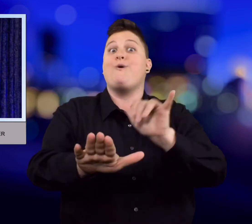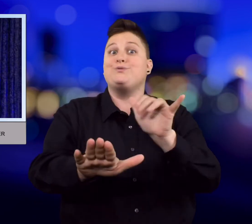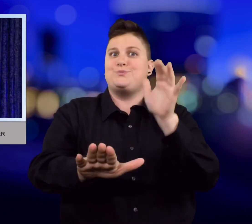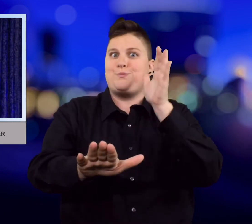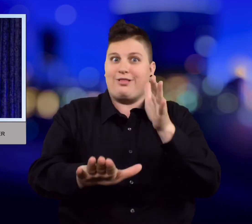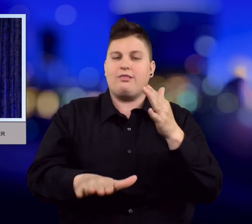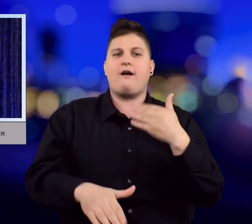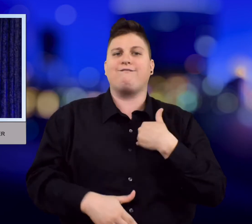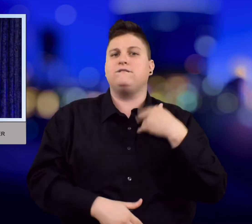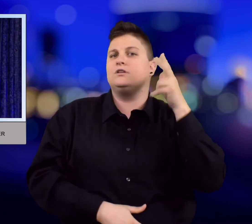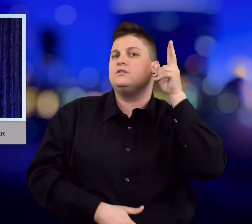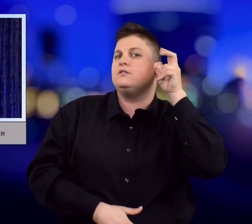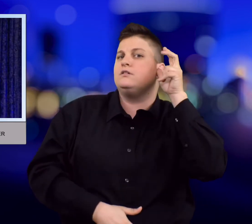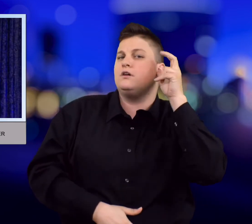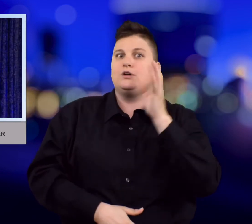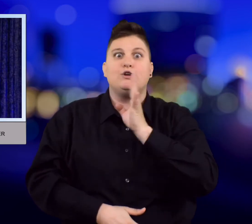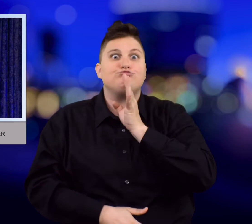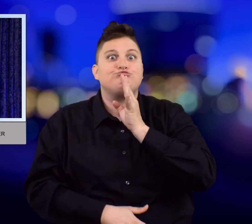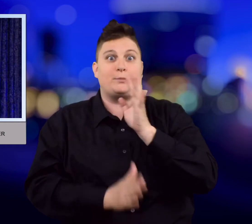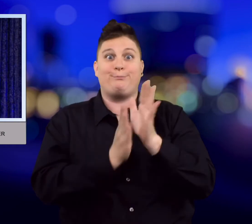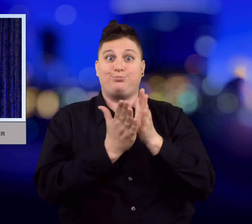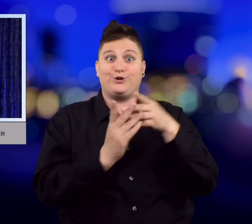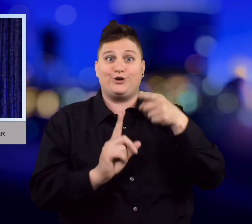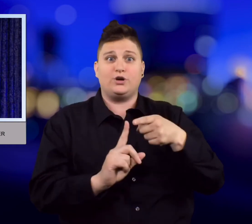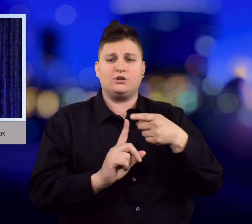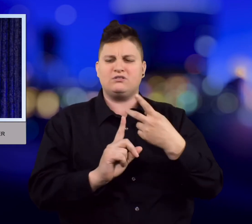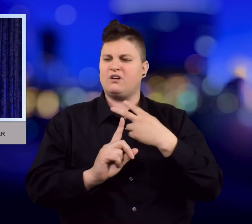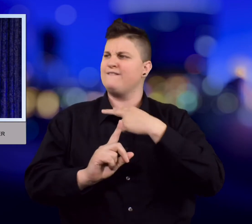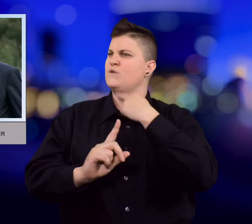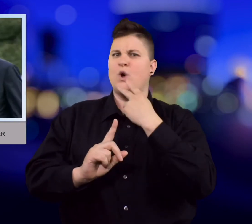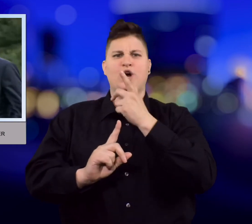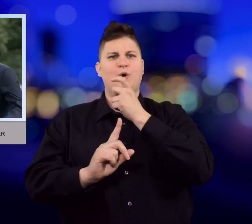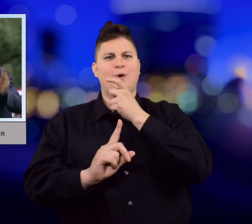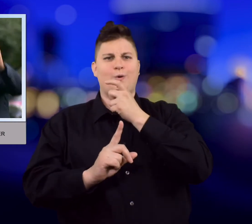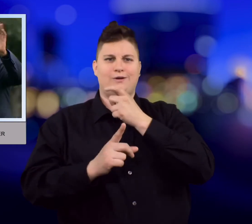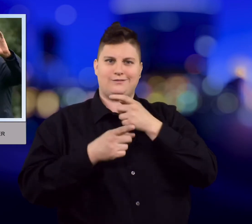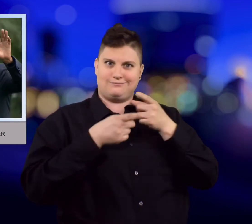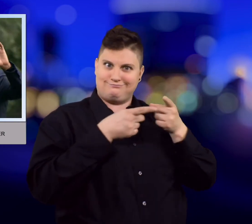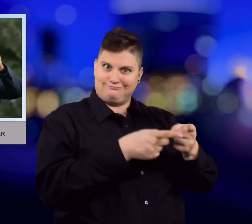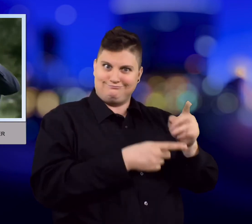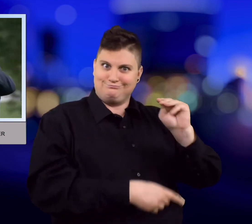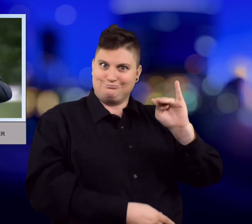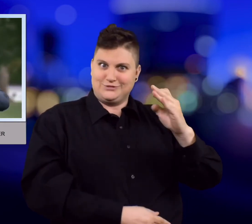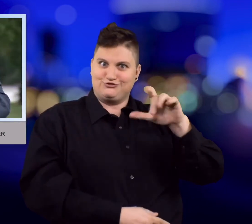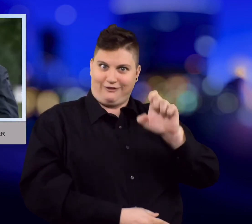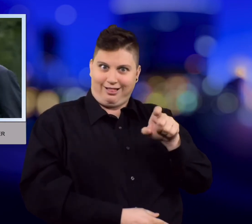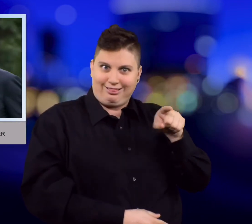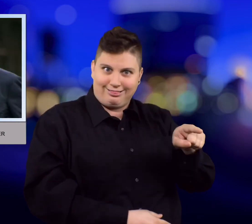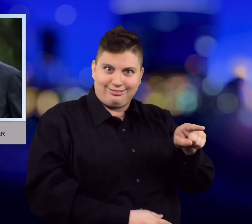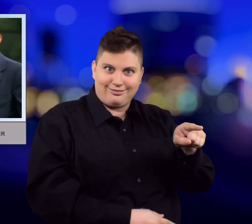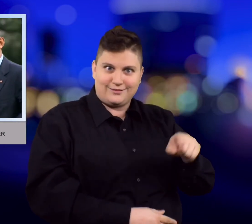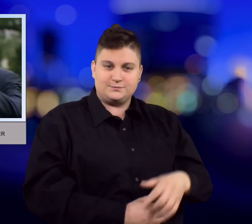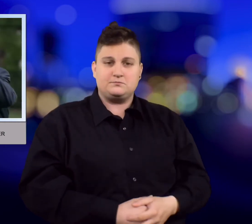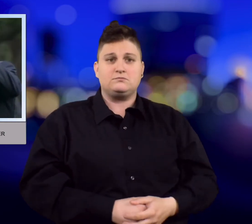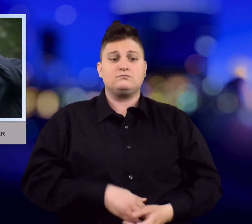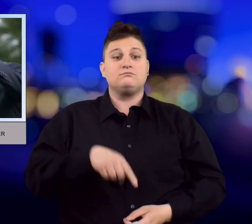An audio version of the book will also be released, voiced by the former First Lady herself.